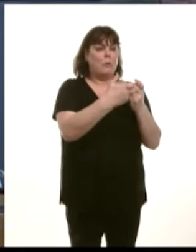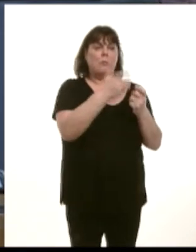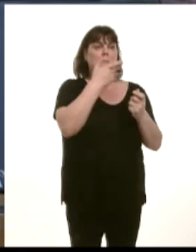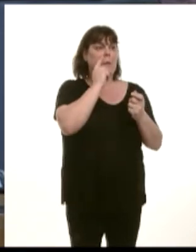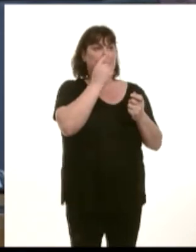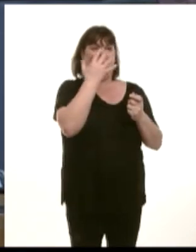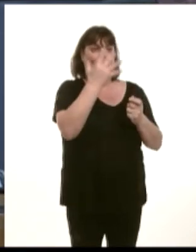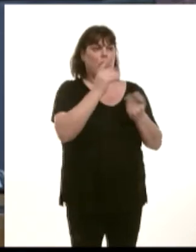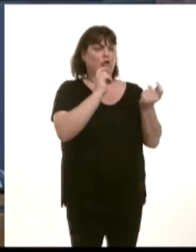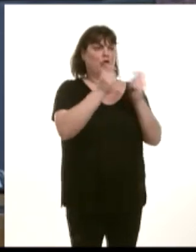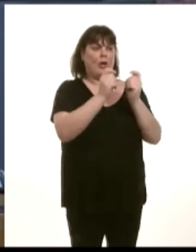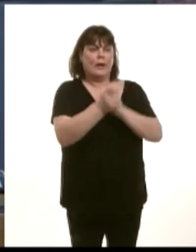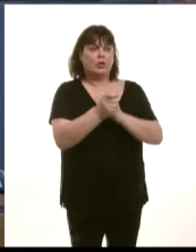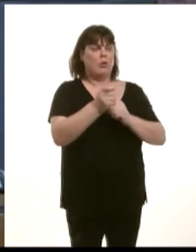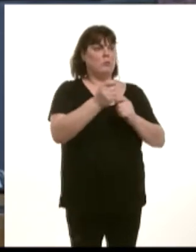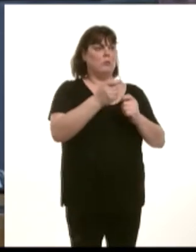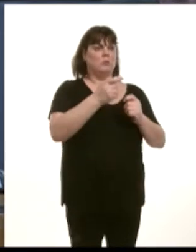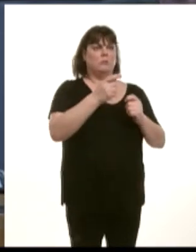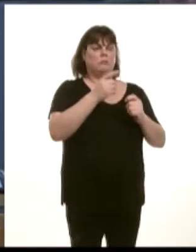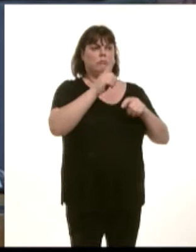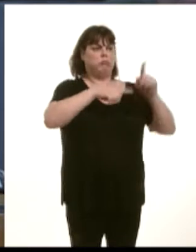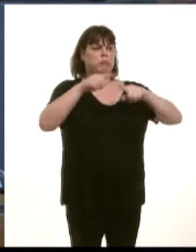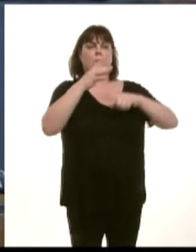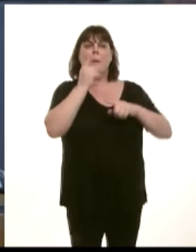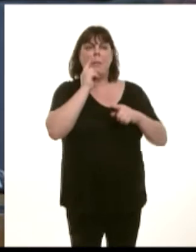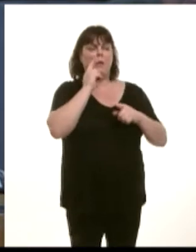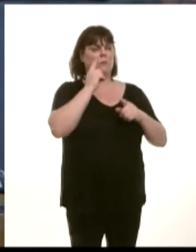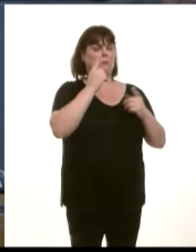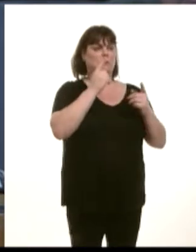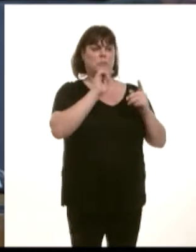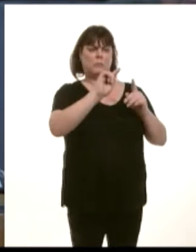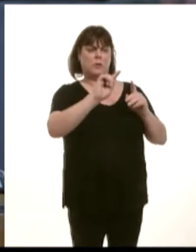in our society and other pressures that are being put upon the NHS.